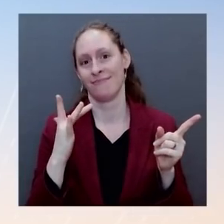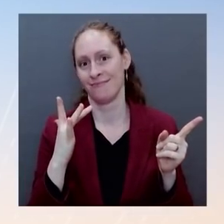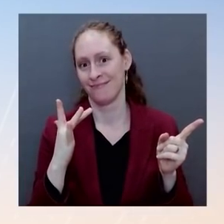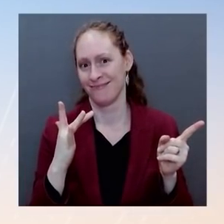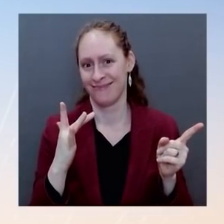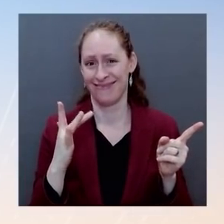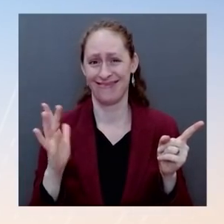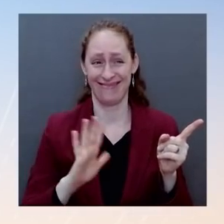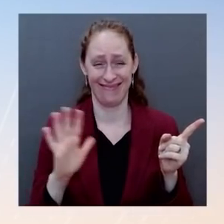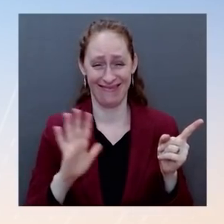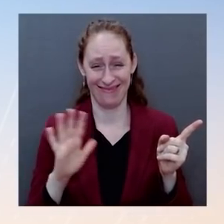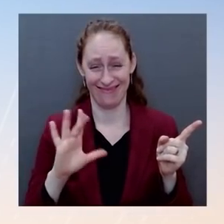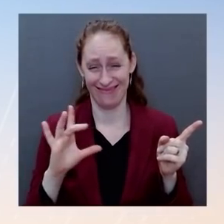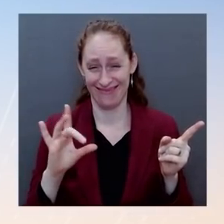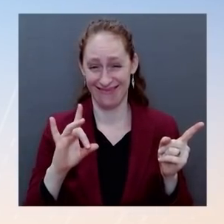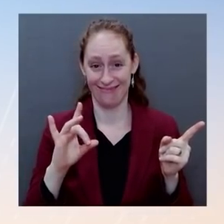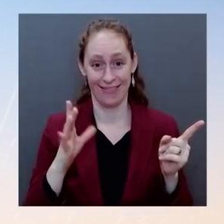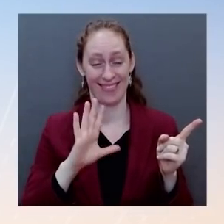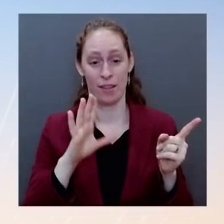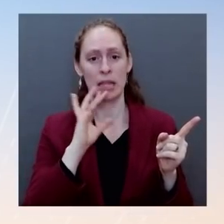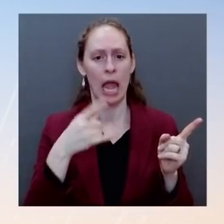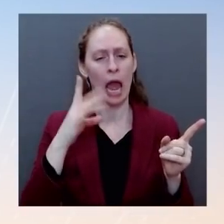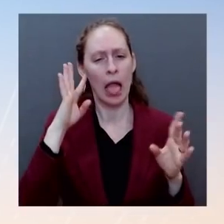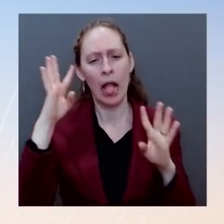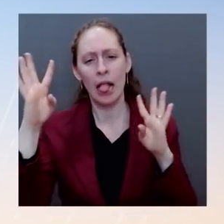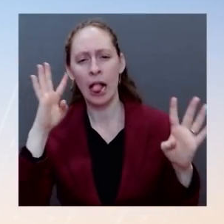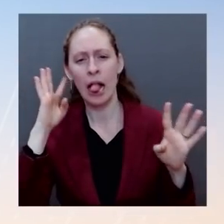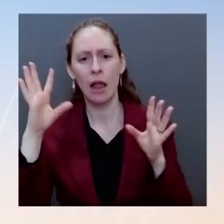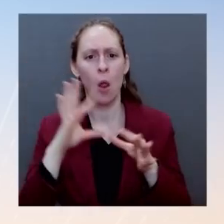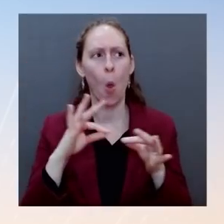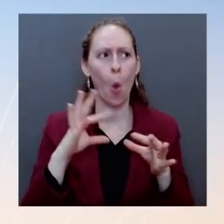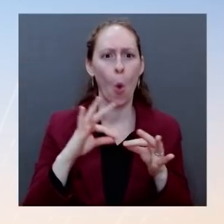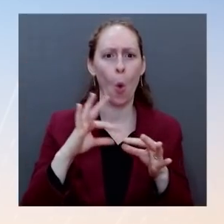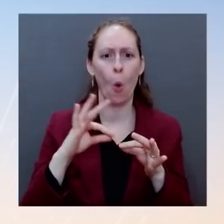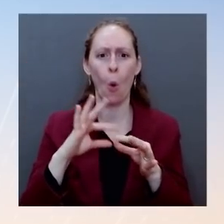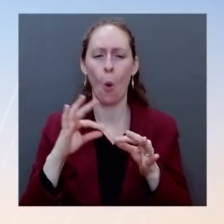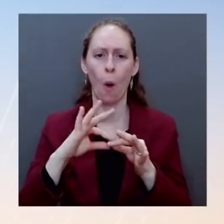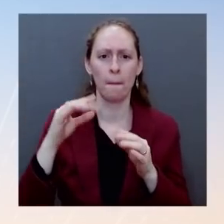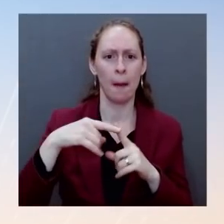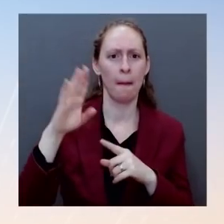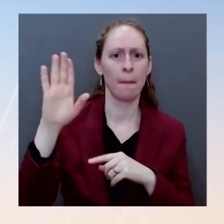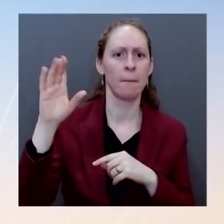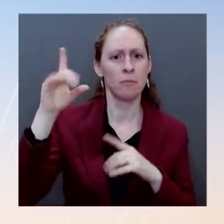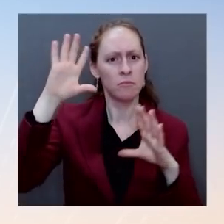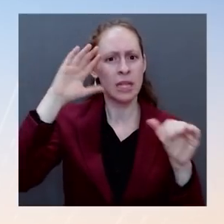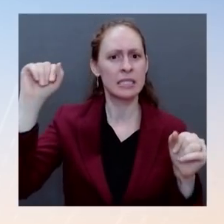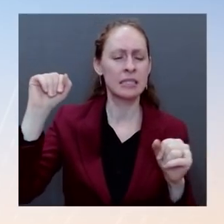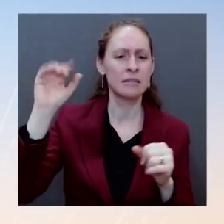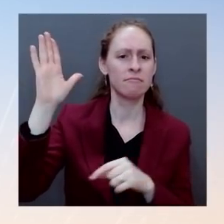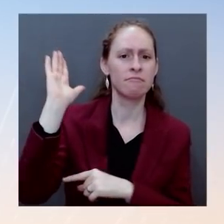and the President's view, what is far more offensive is the effort to suppress people's basic right to exercise